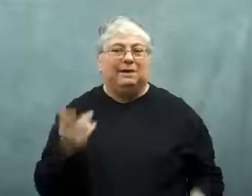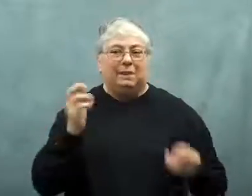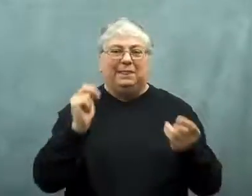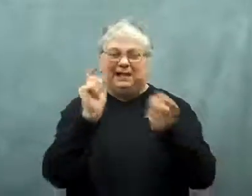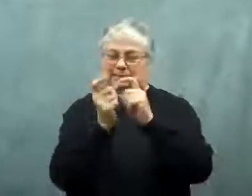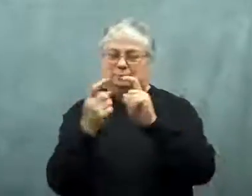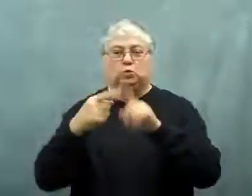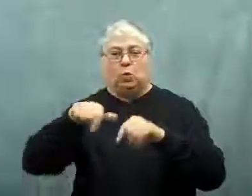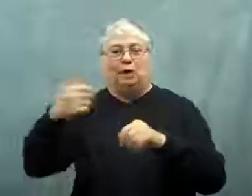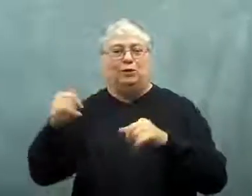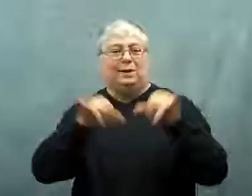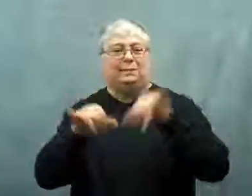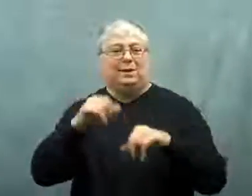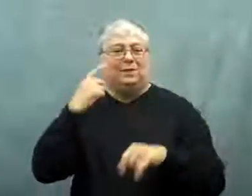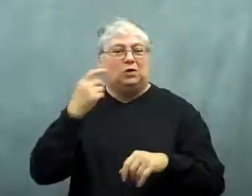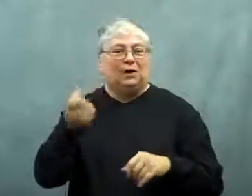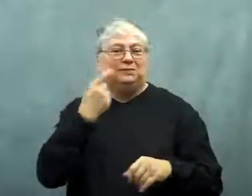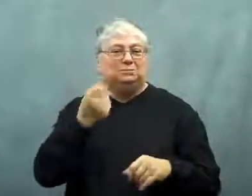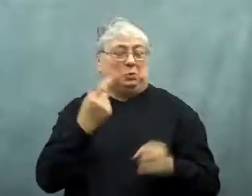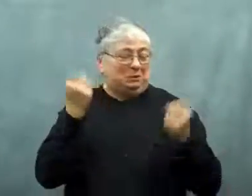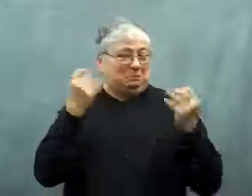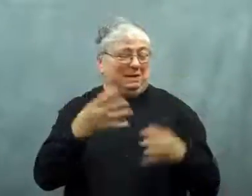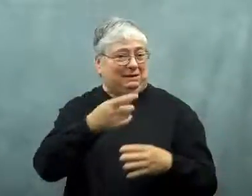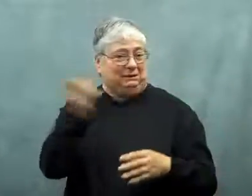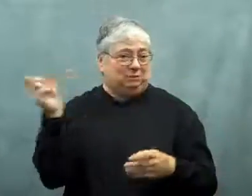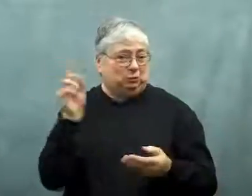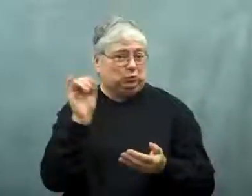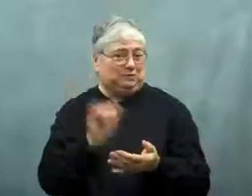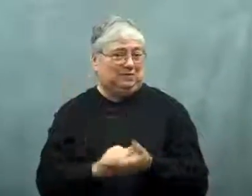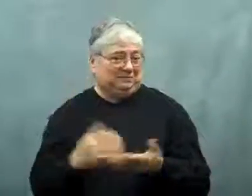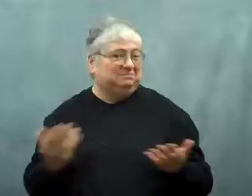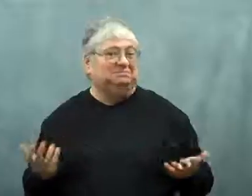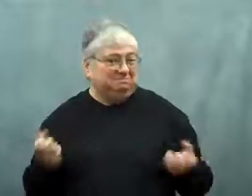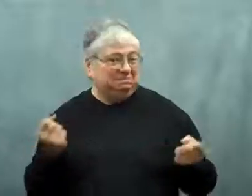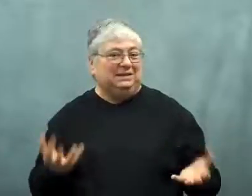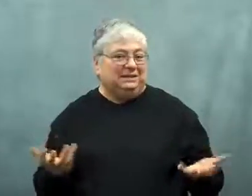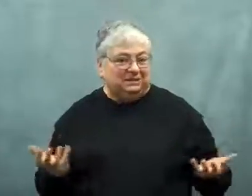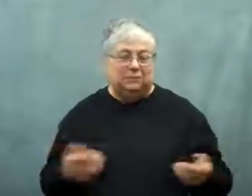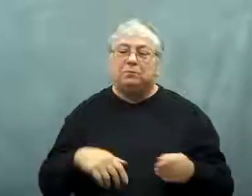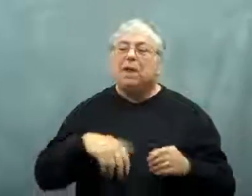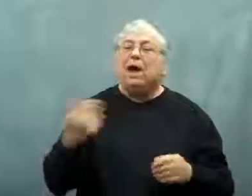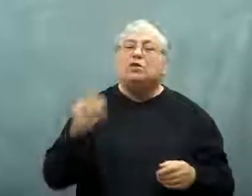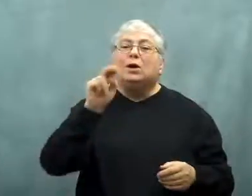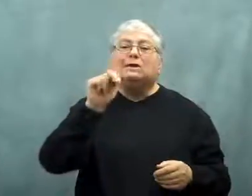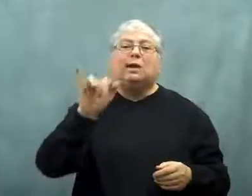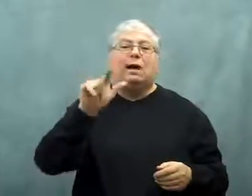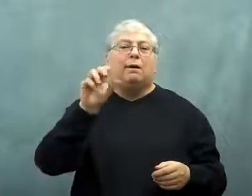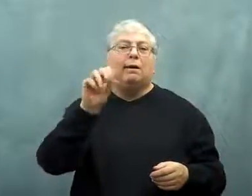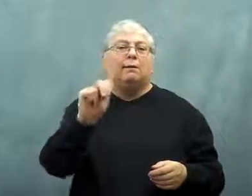The chemical composition is commonly changed to make aspirin.